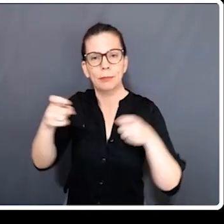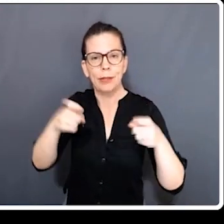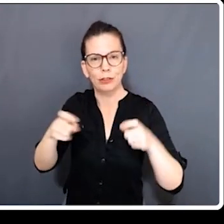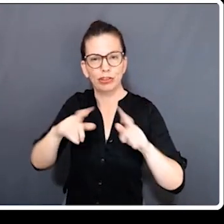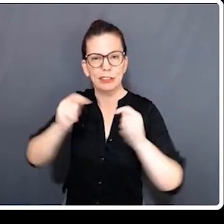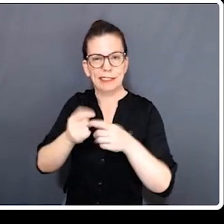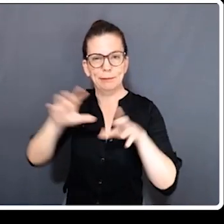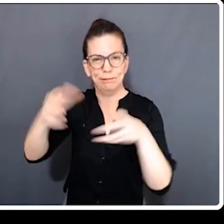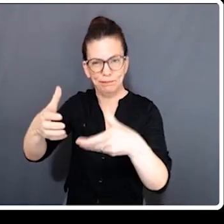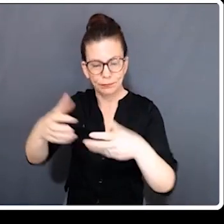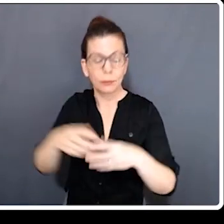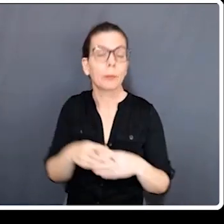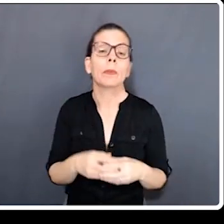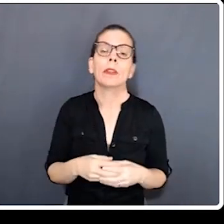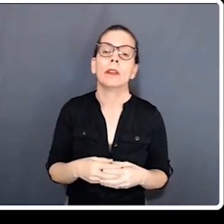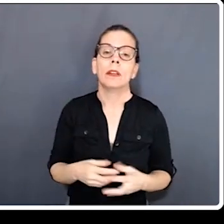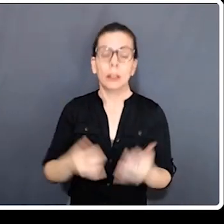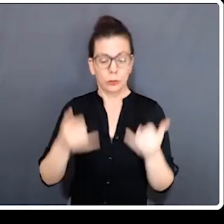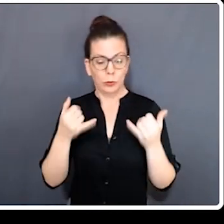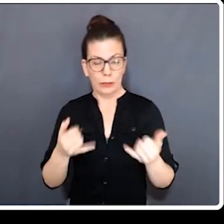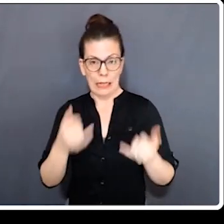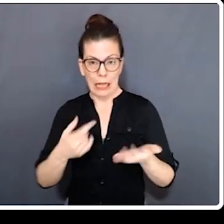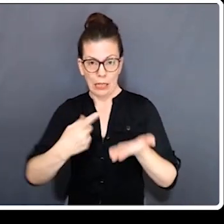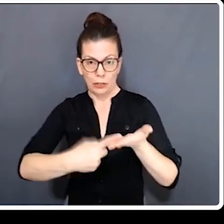Today, we are gonna talk about a new feature